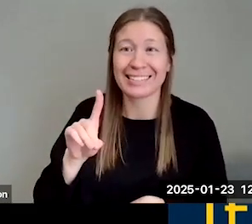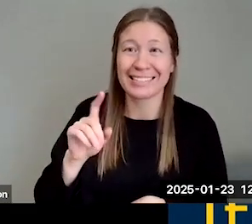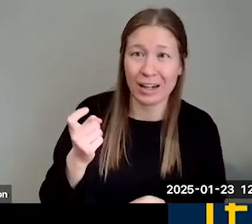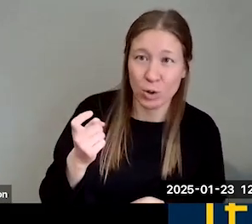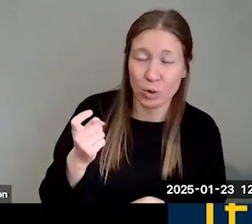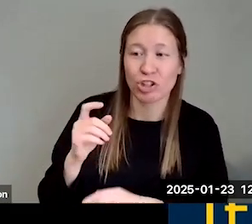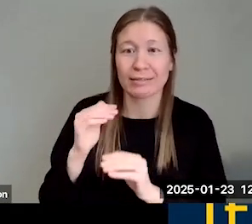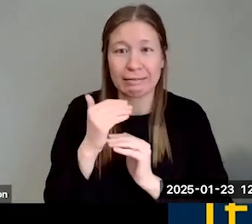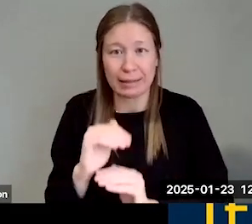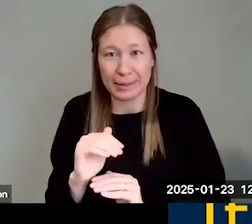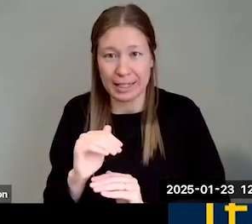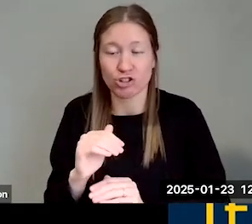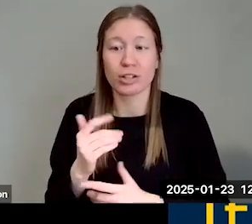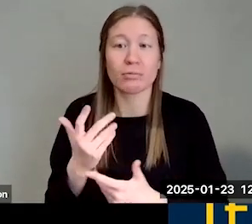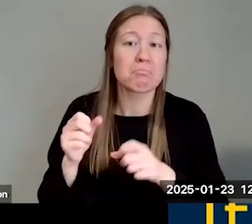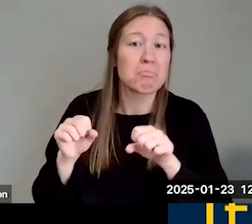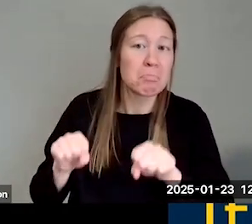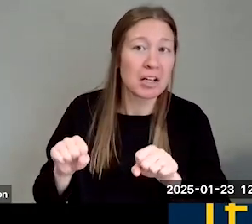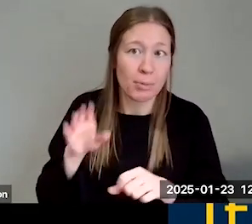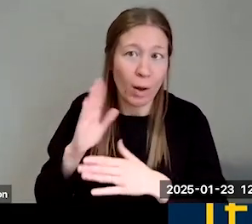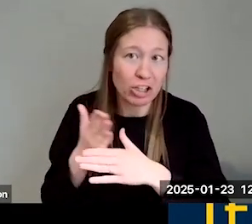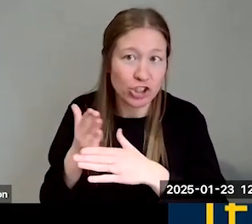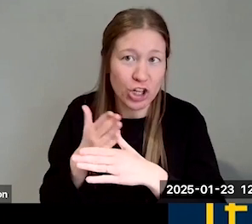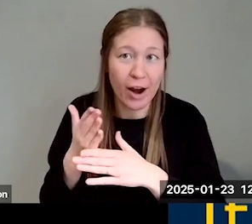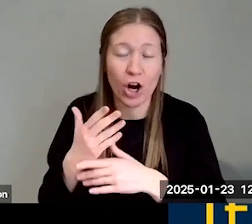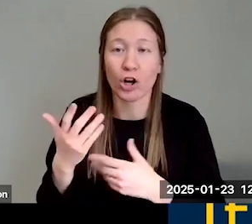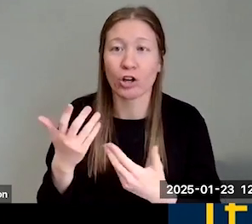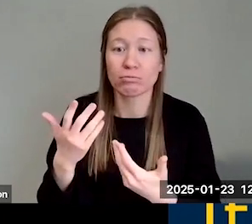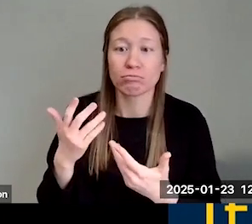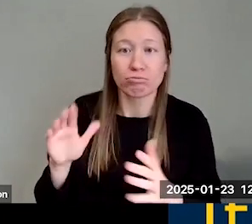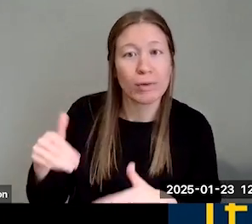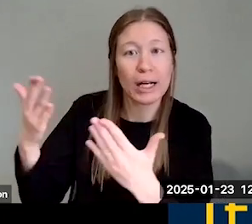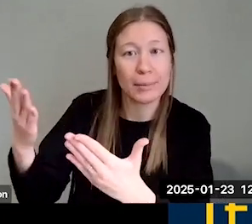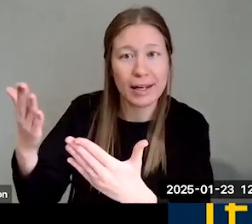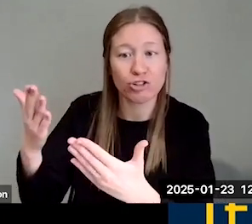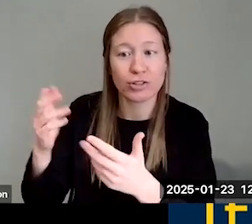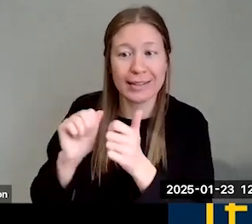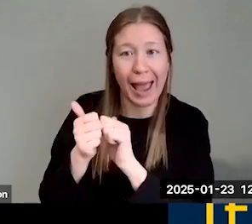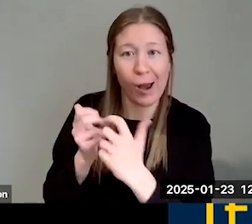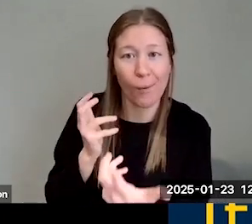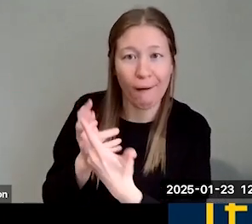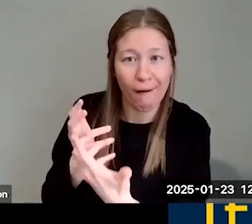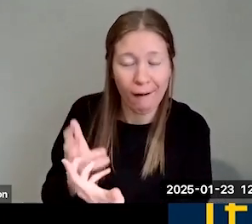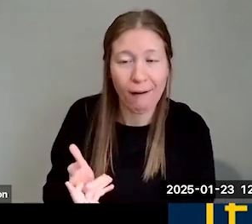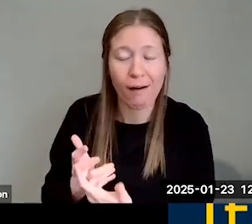as well as some recommendations for an academic modification or workplace accommodation,